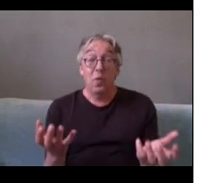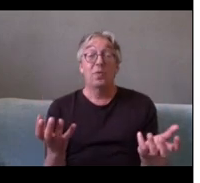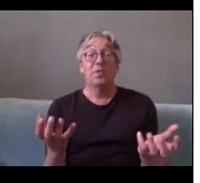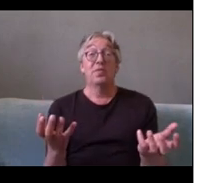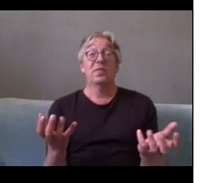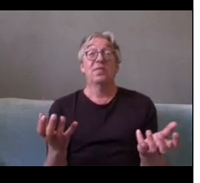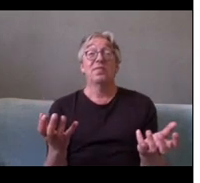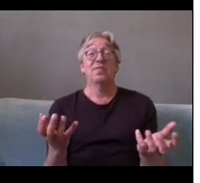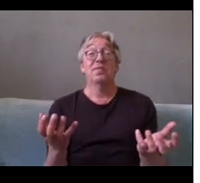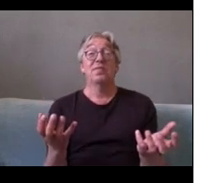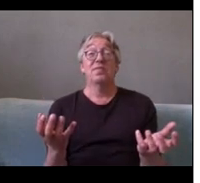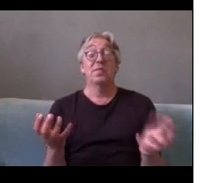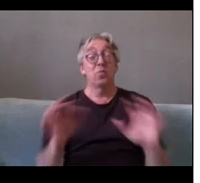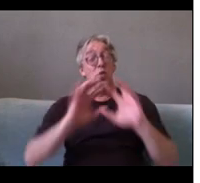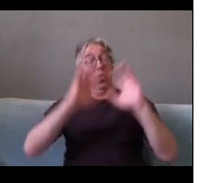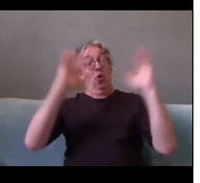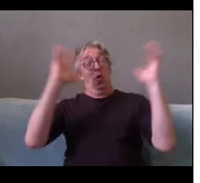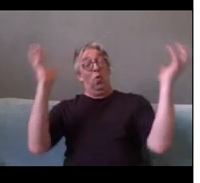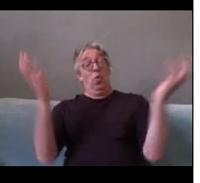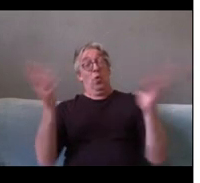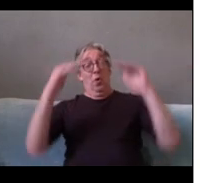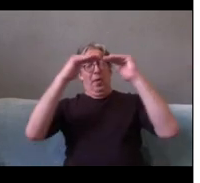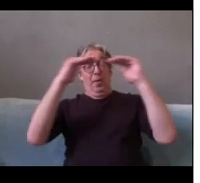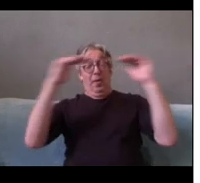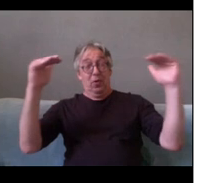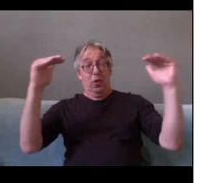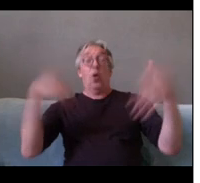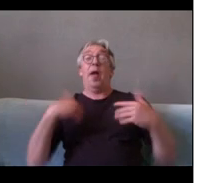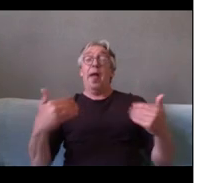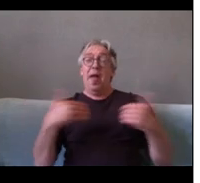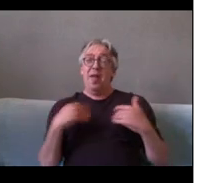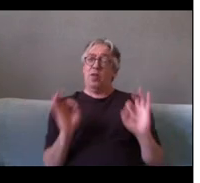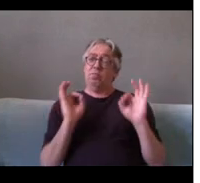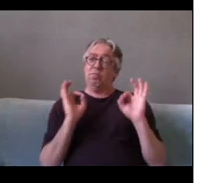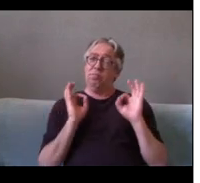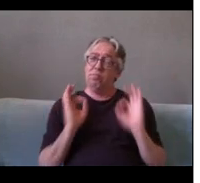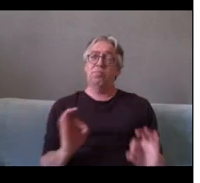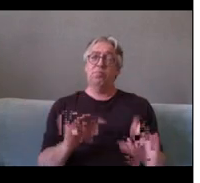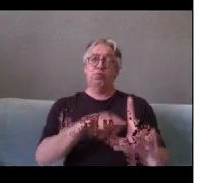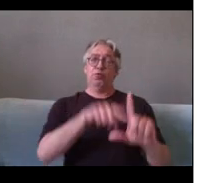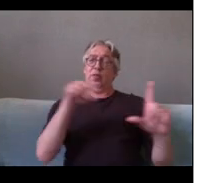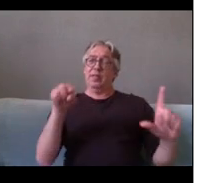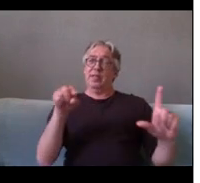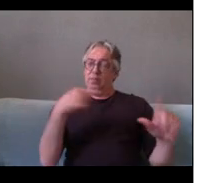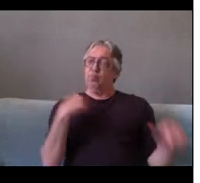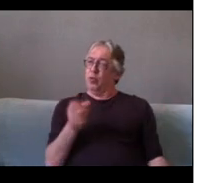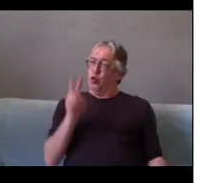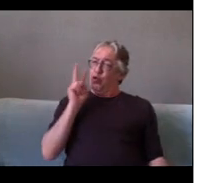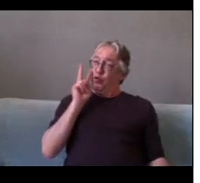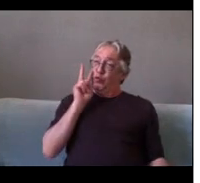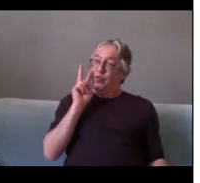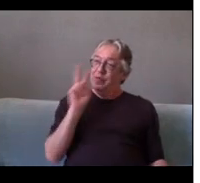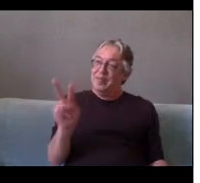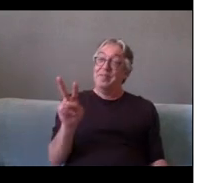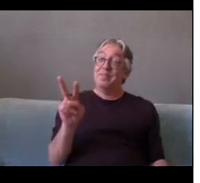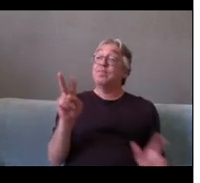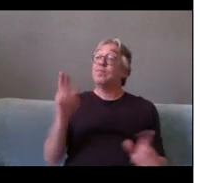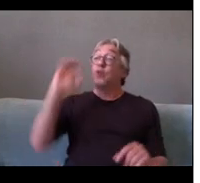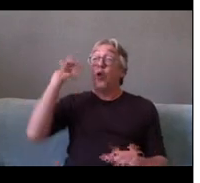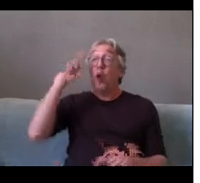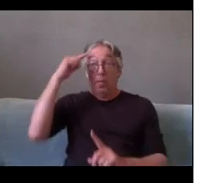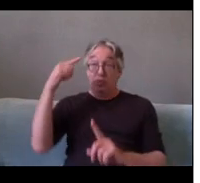to inform the achievement of international objectives,